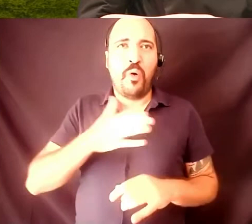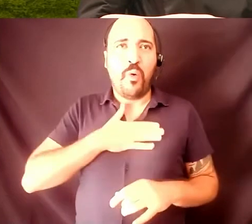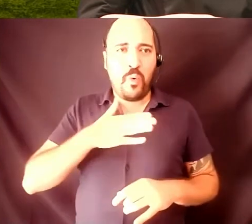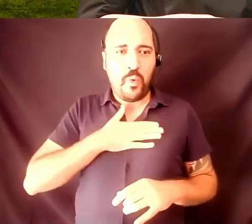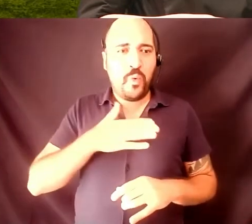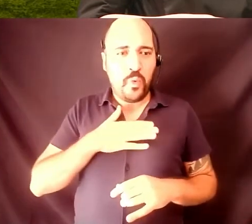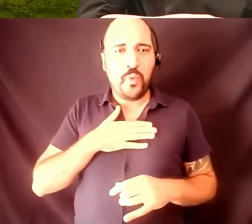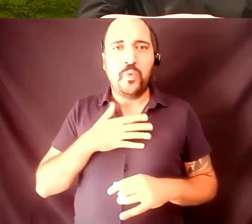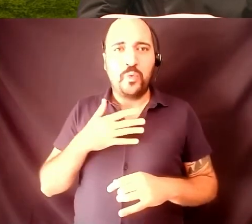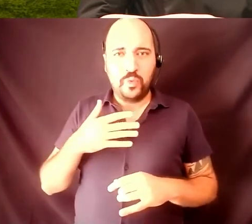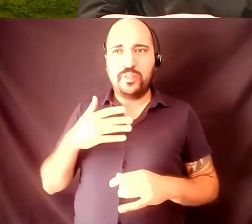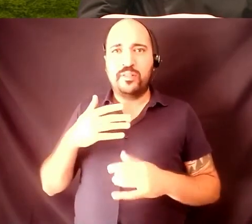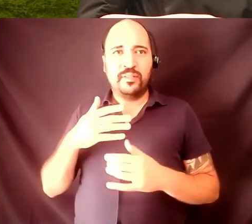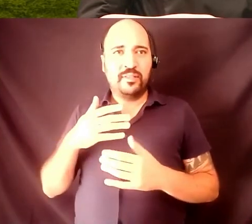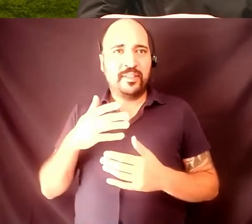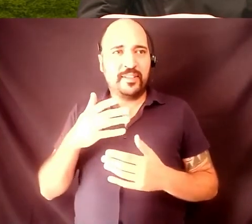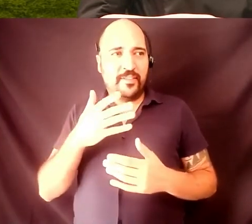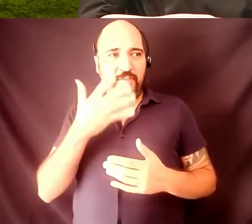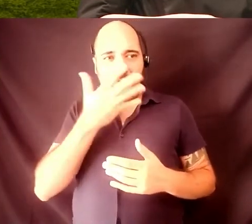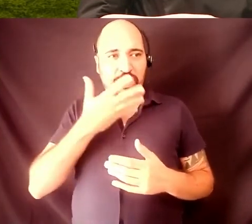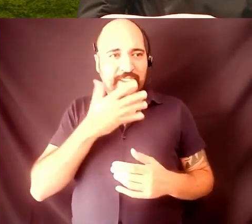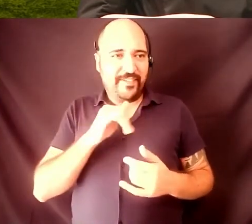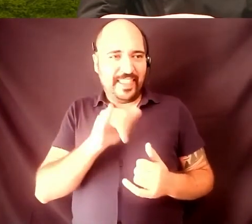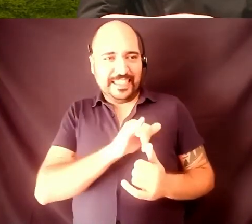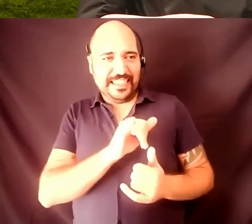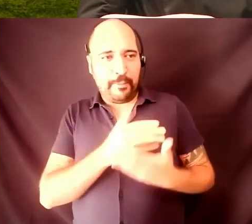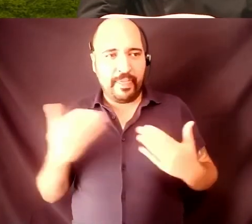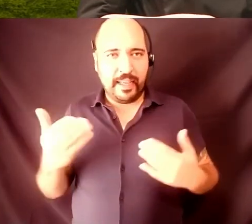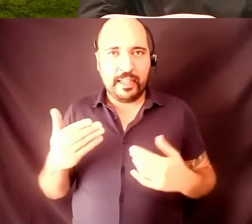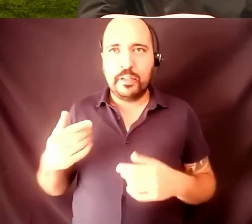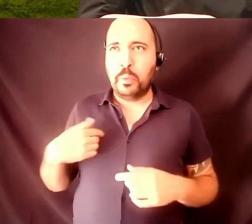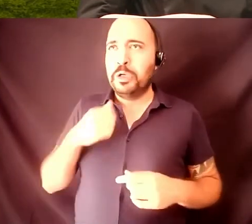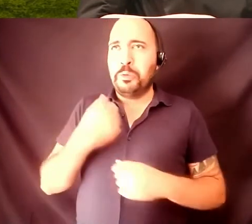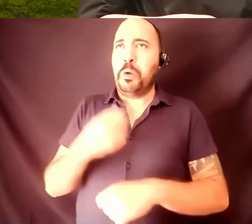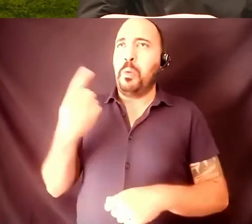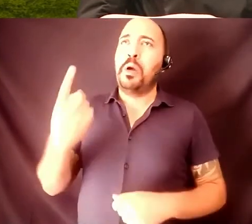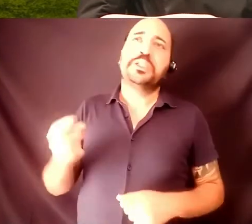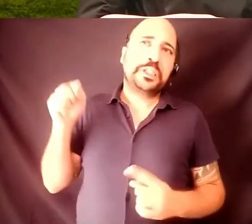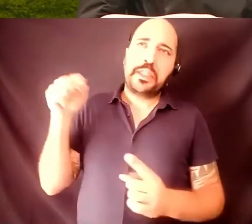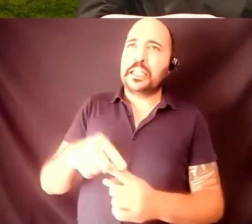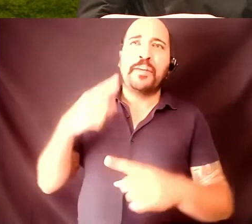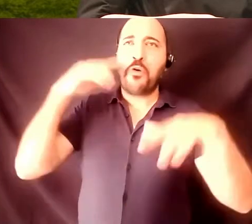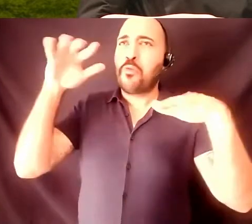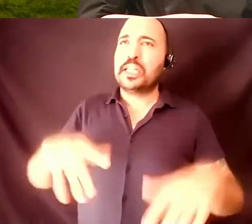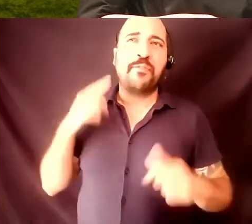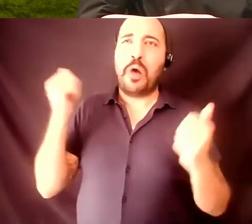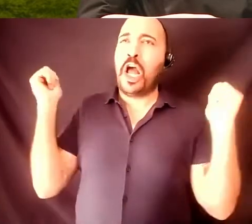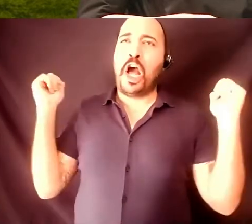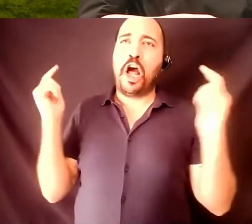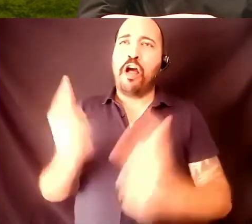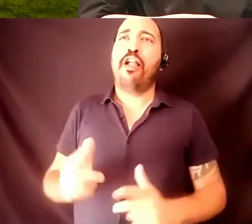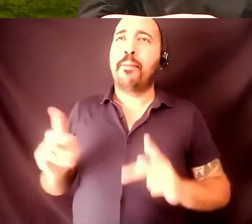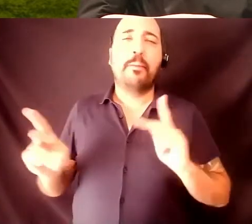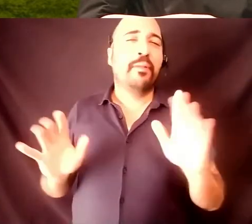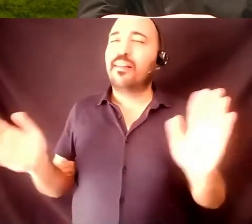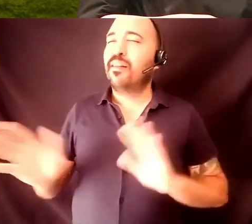This is the one that everybody in the world should use for relaxation. That would be illogical. What we did do is we created a platform to now be able